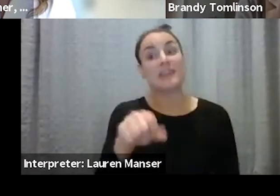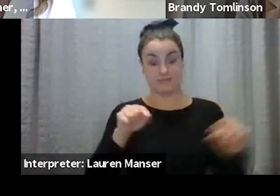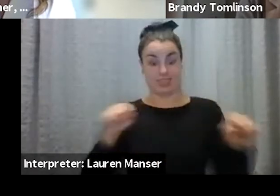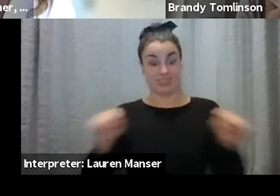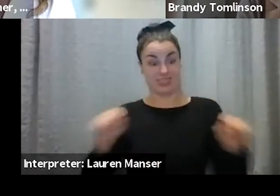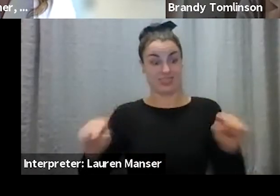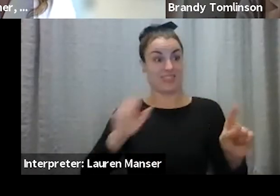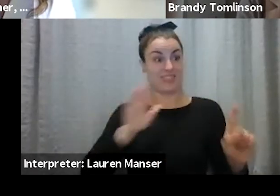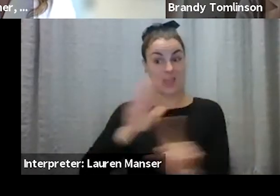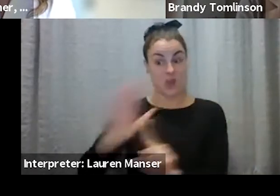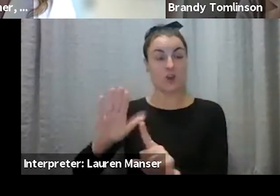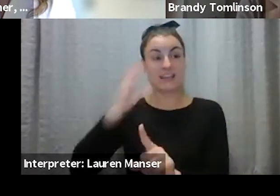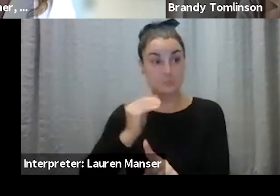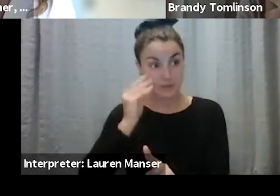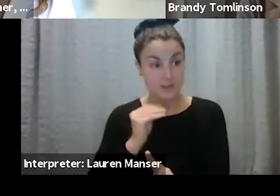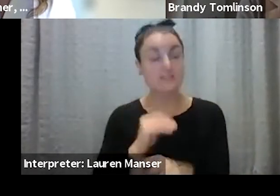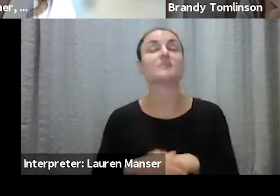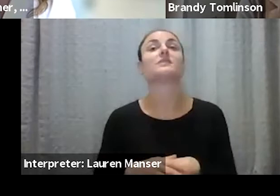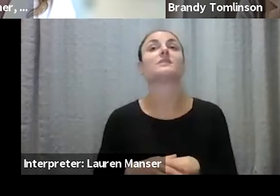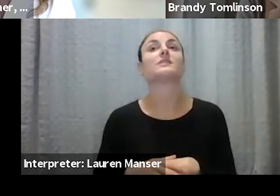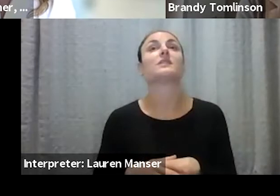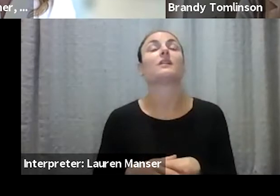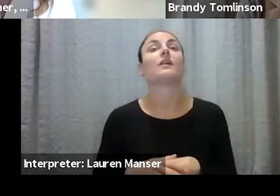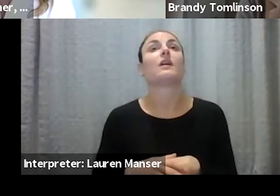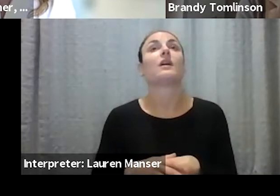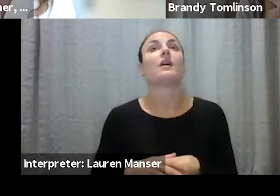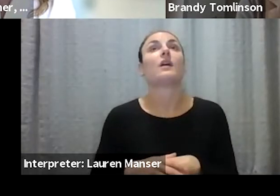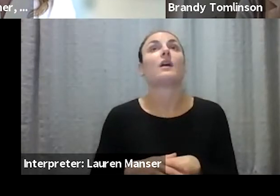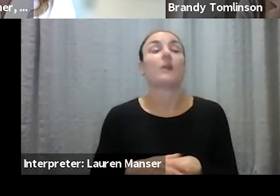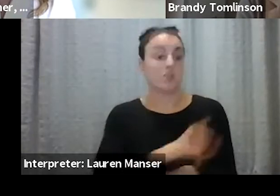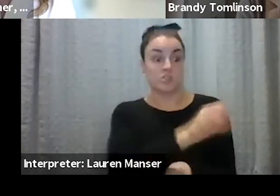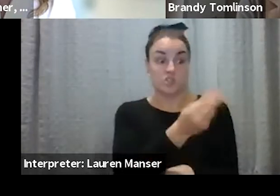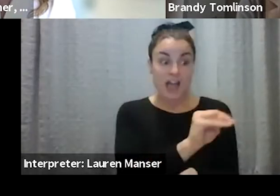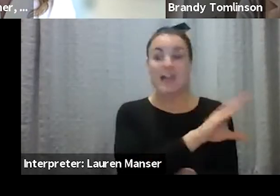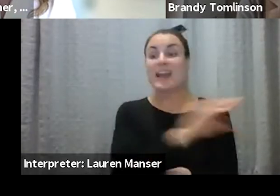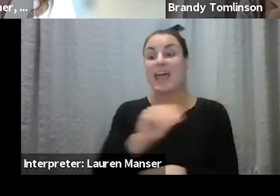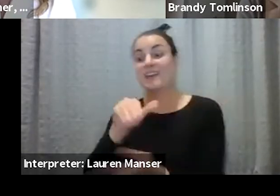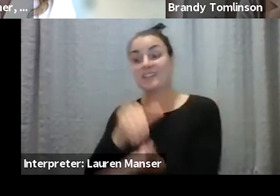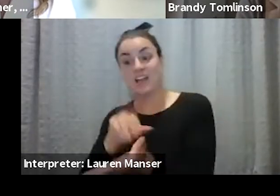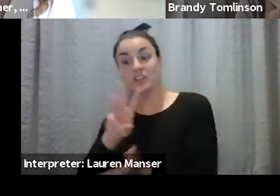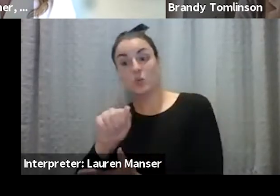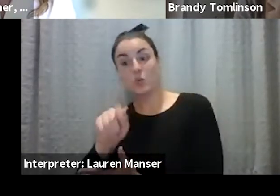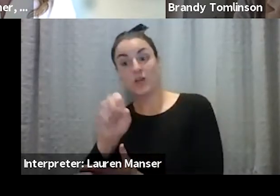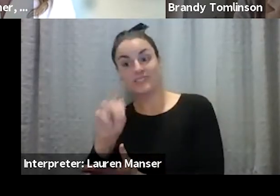conveyed by Dr. Walton and by John occurred many years ago, these statistics and the unemployment rate